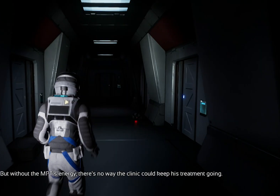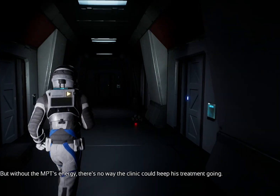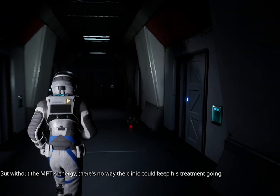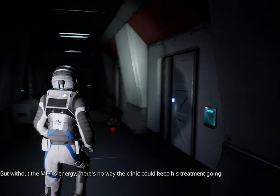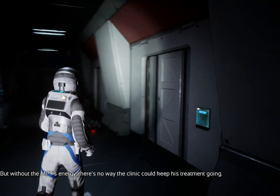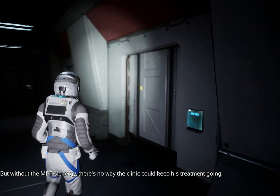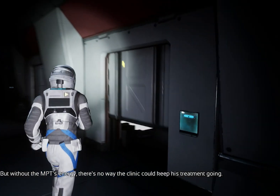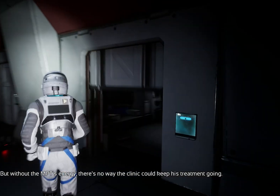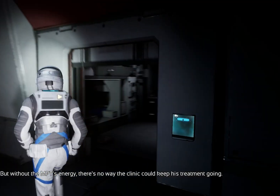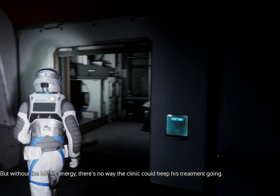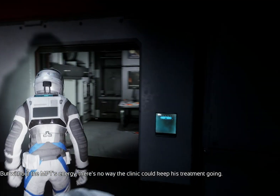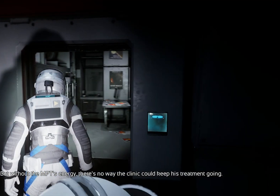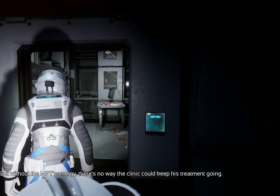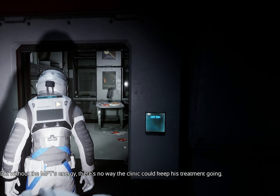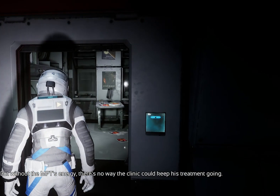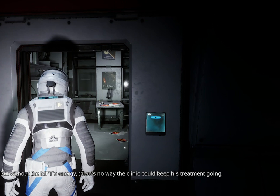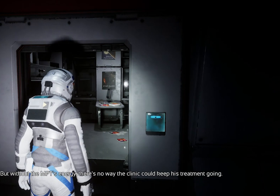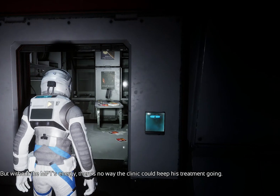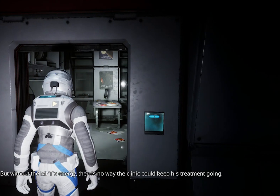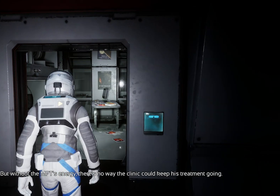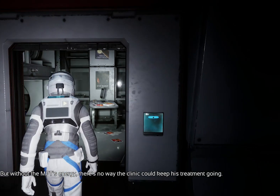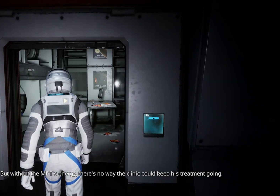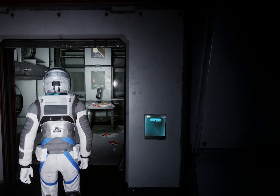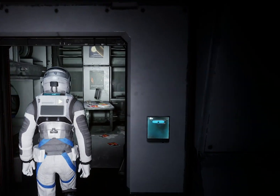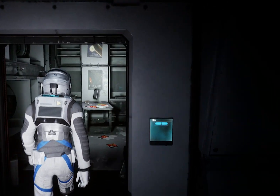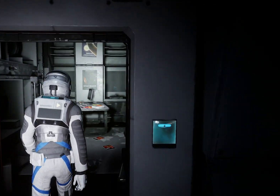The voice acting is superb and carries so much emotion and conviction.